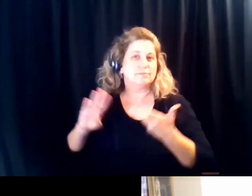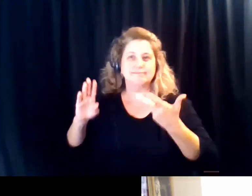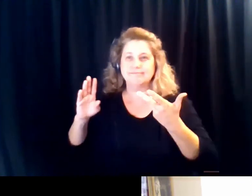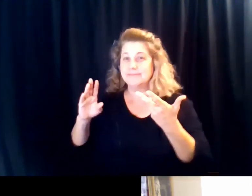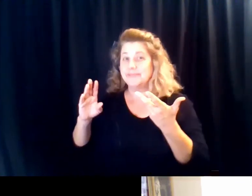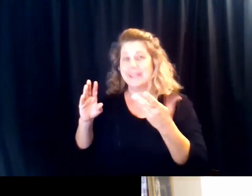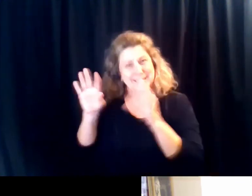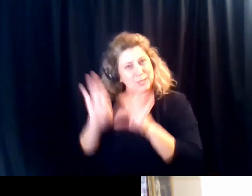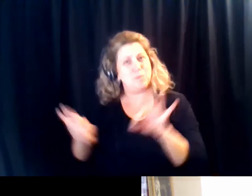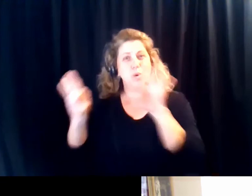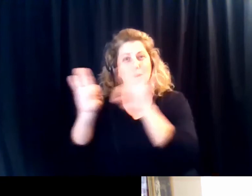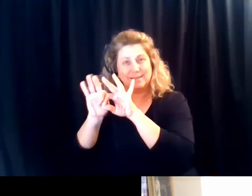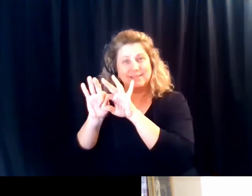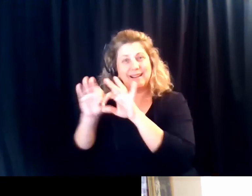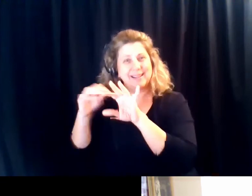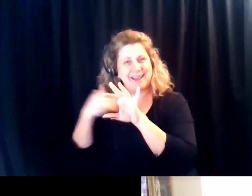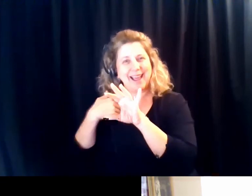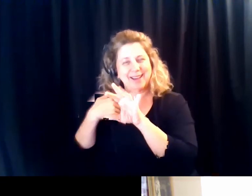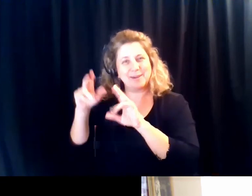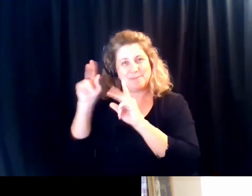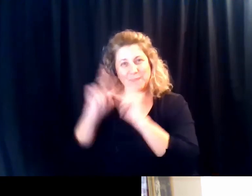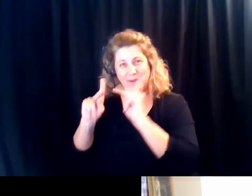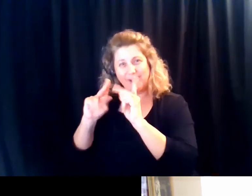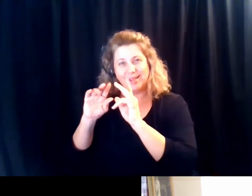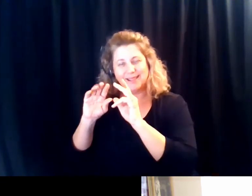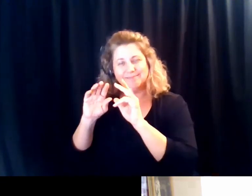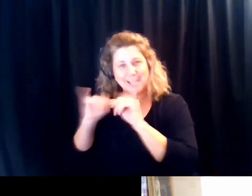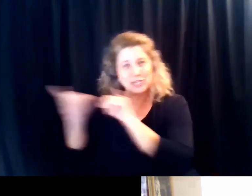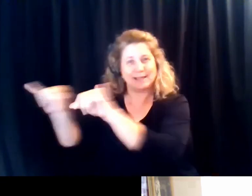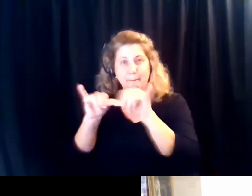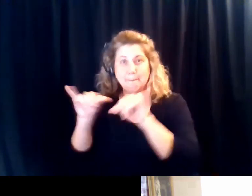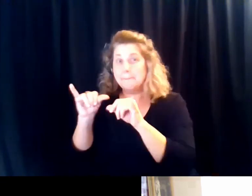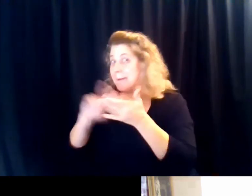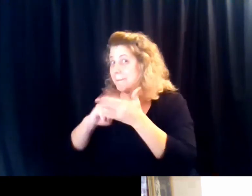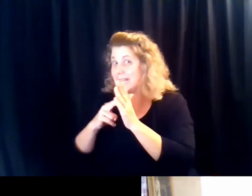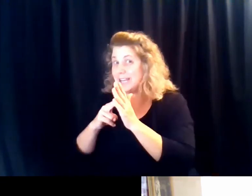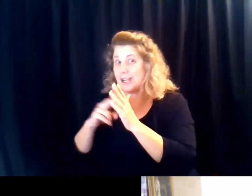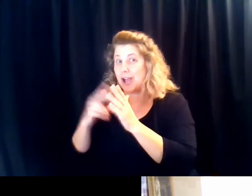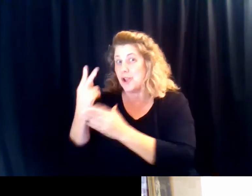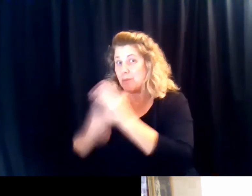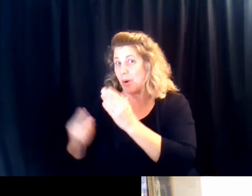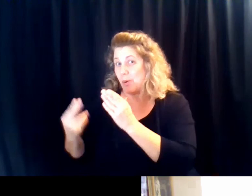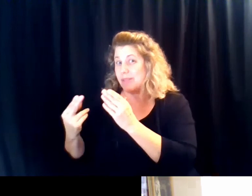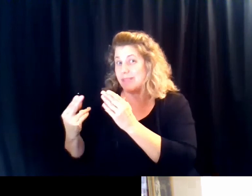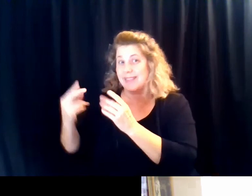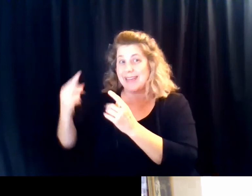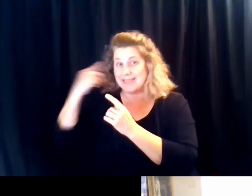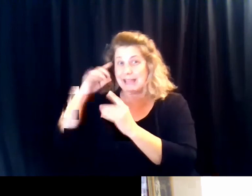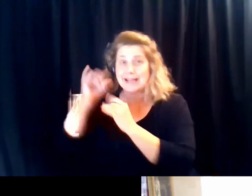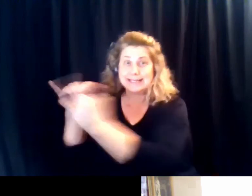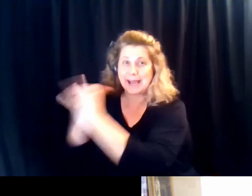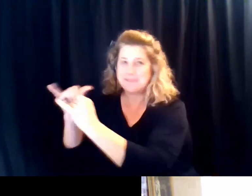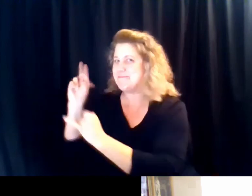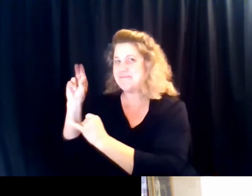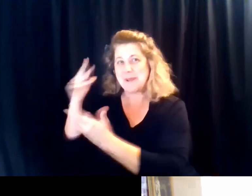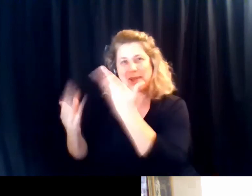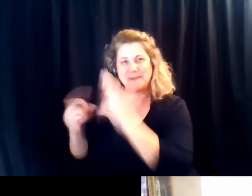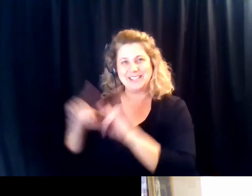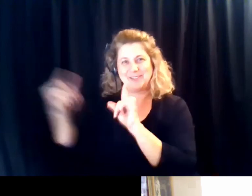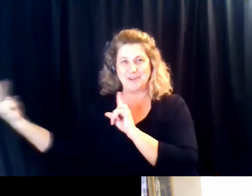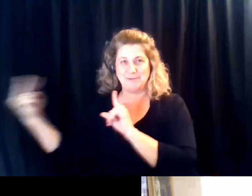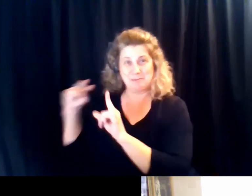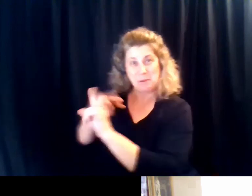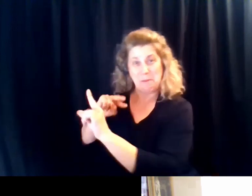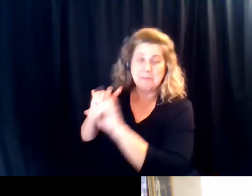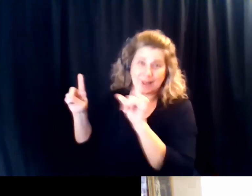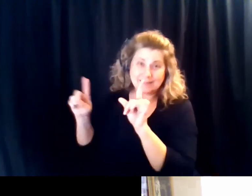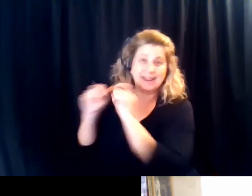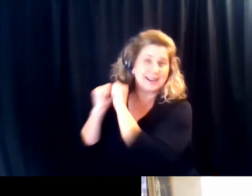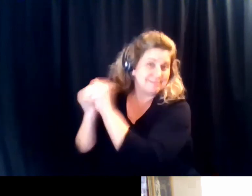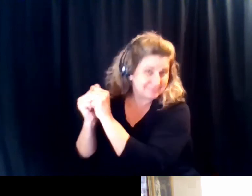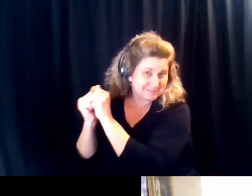Judith Heumann: Something which is valued where our differences are seen as positives and contributions and at the end of the day.